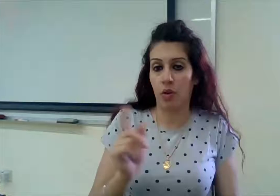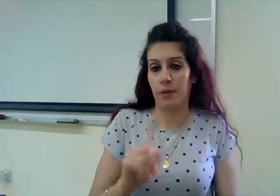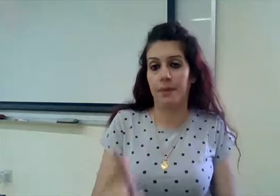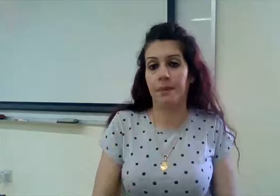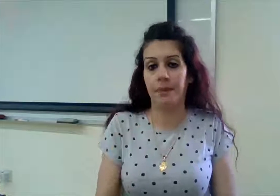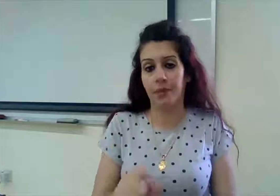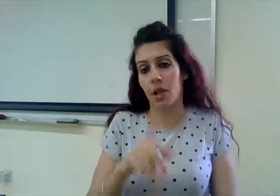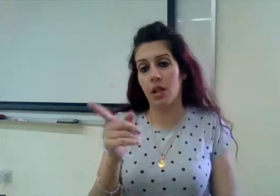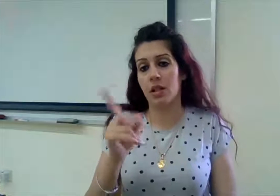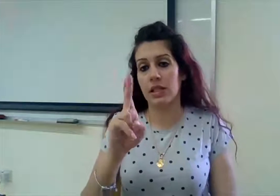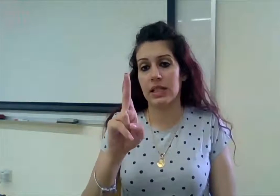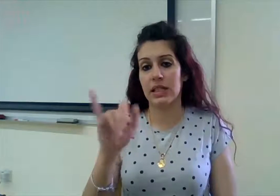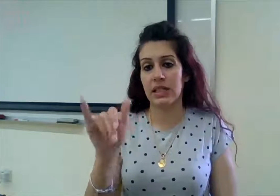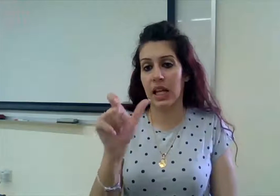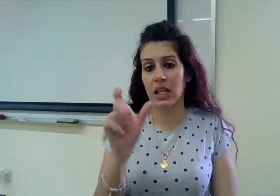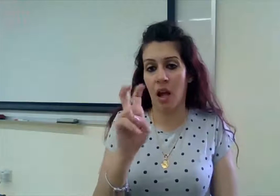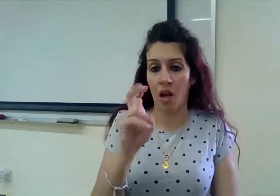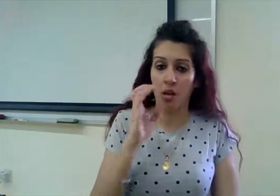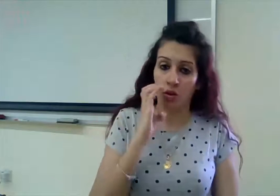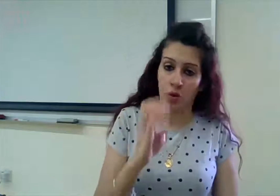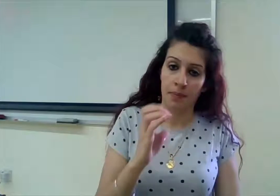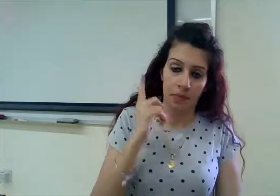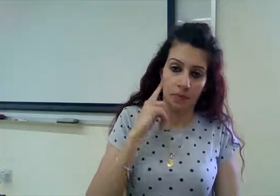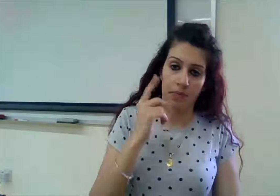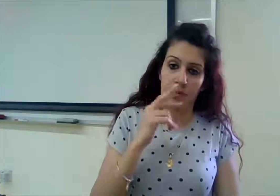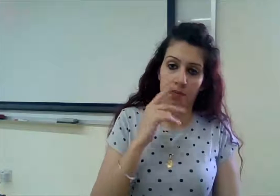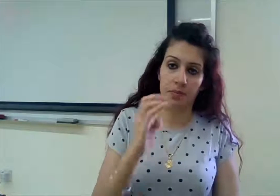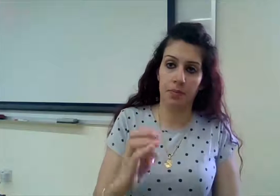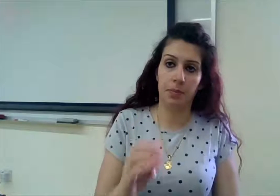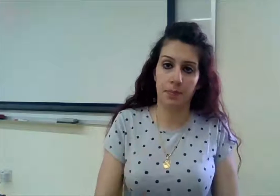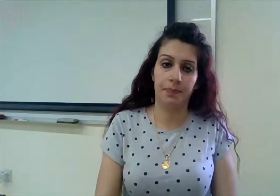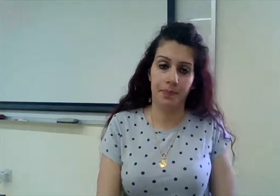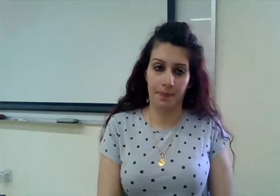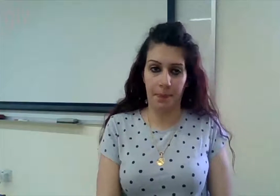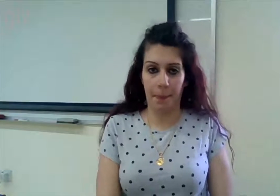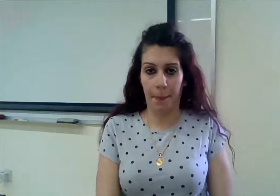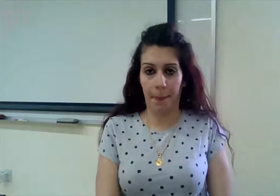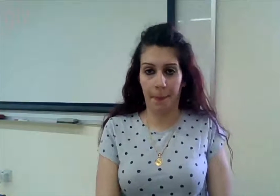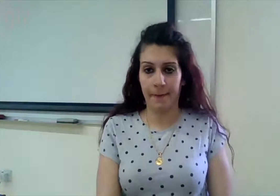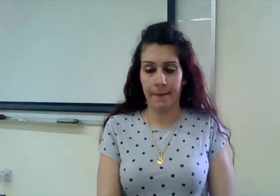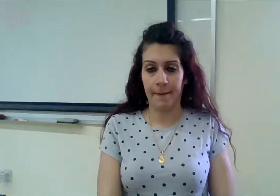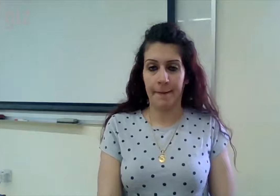it has quality limited numbers that we're targeting so even if we were able